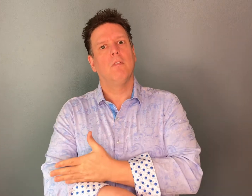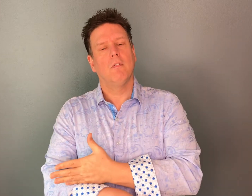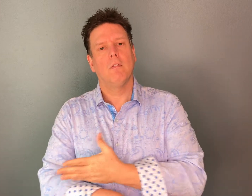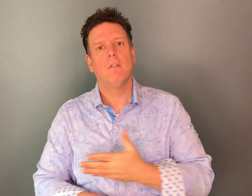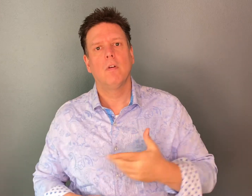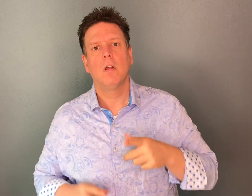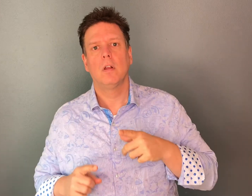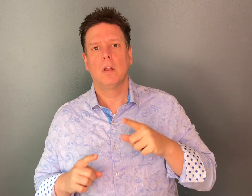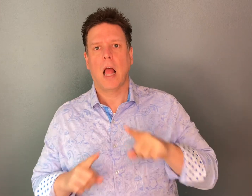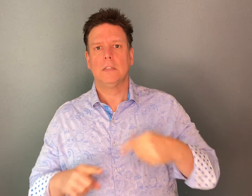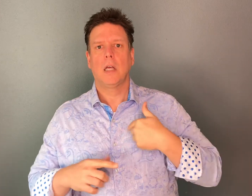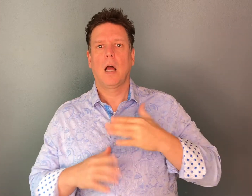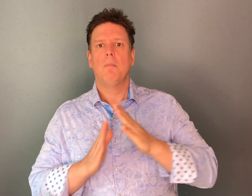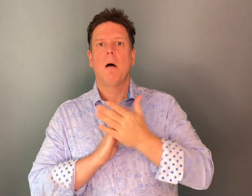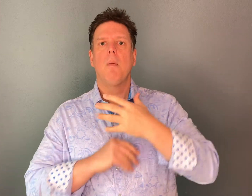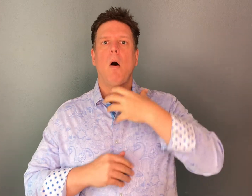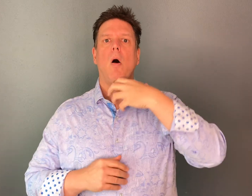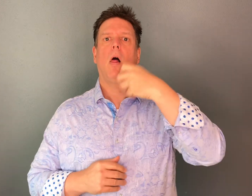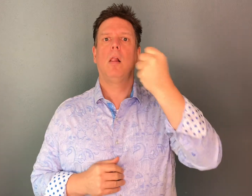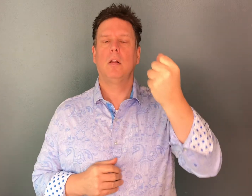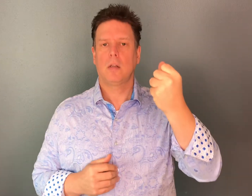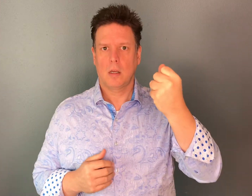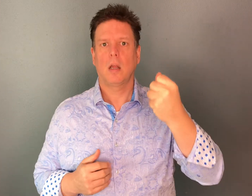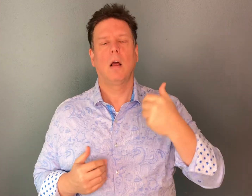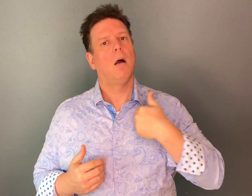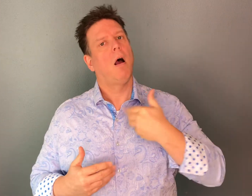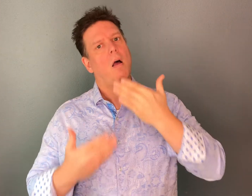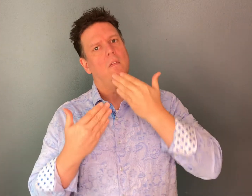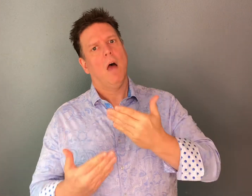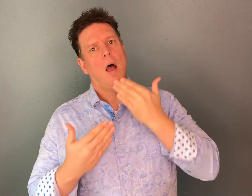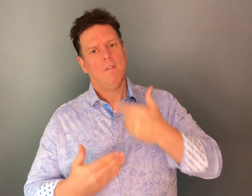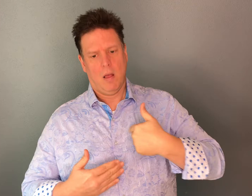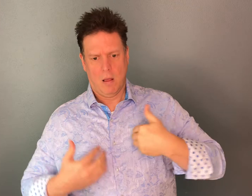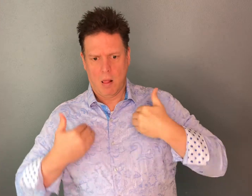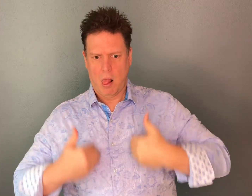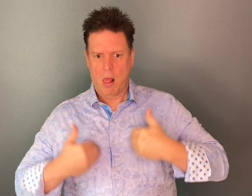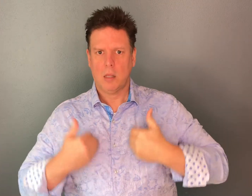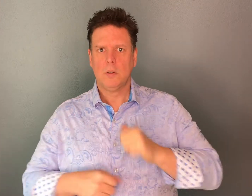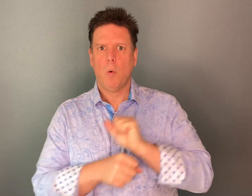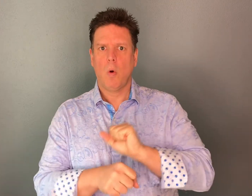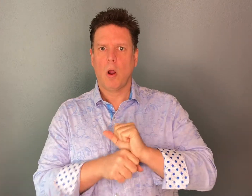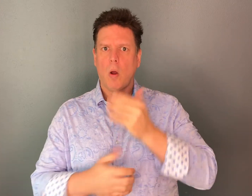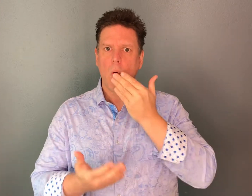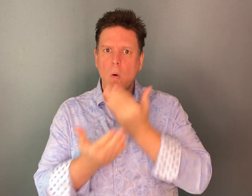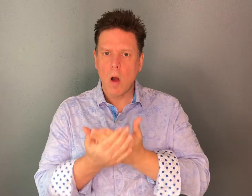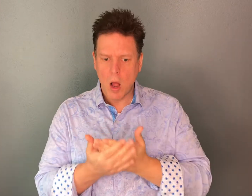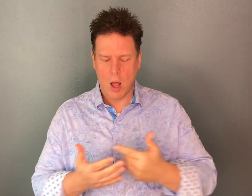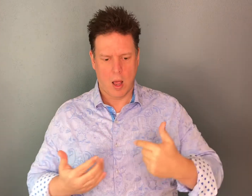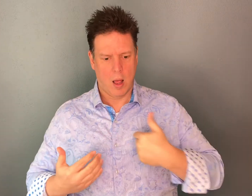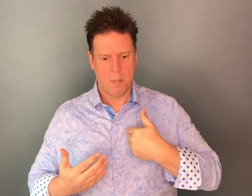improved now as I become older I've gotten better at breathing and my lungs